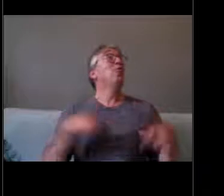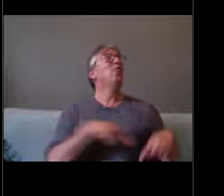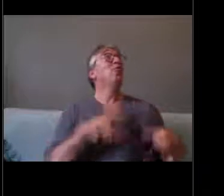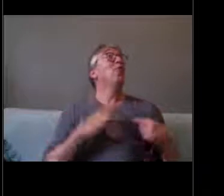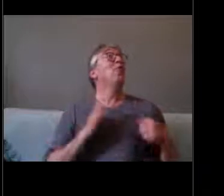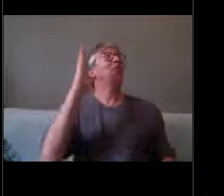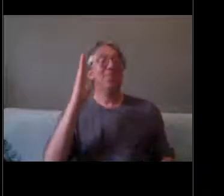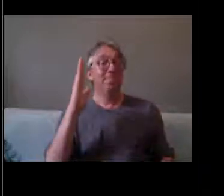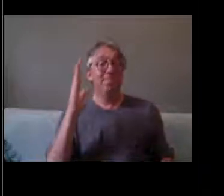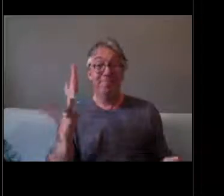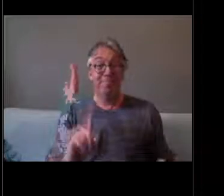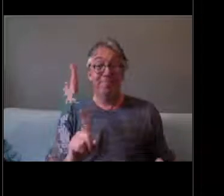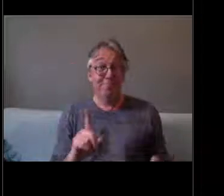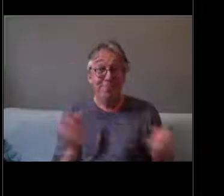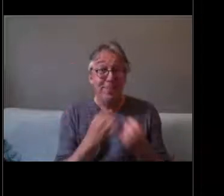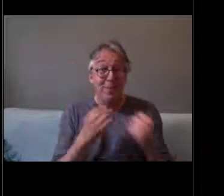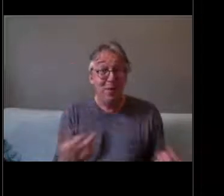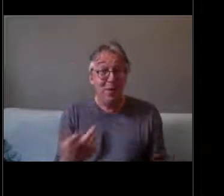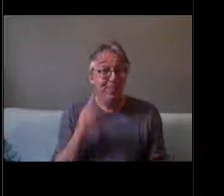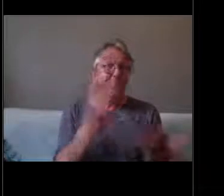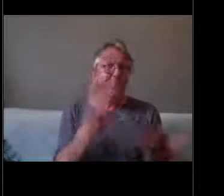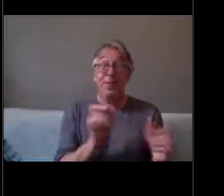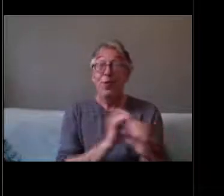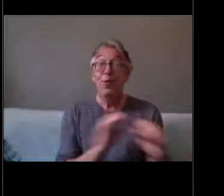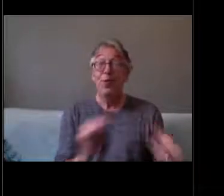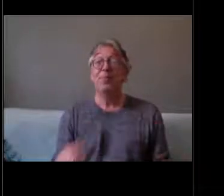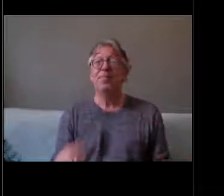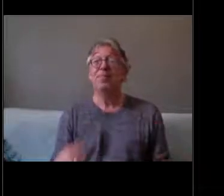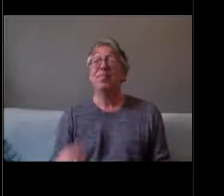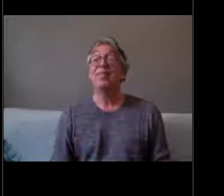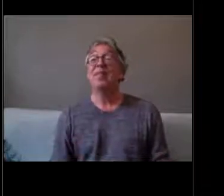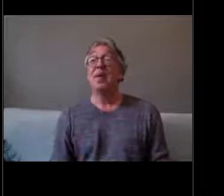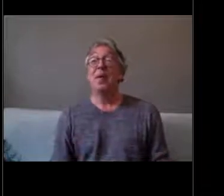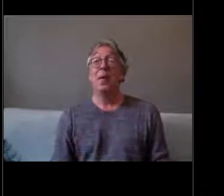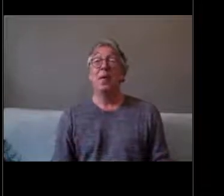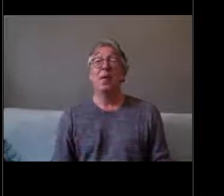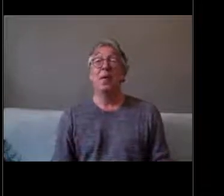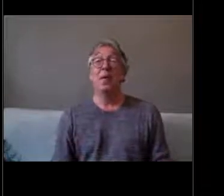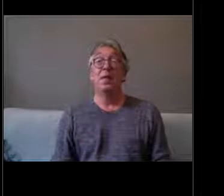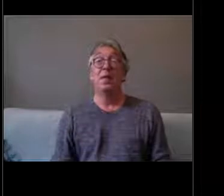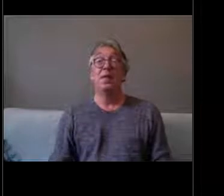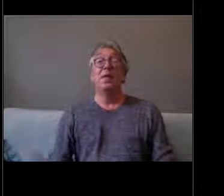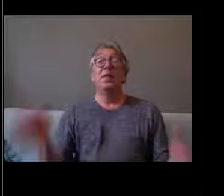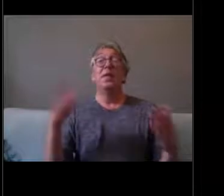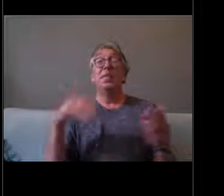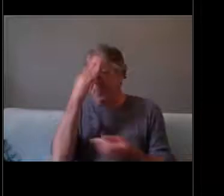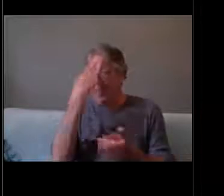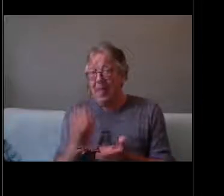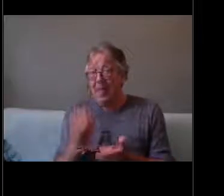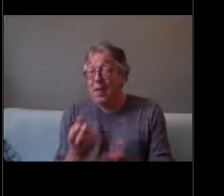Information needs to be accessible. It can enhance the perception